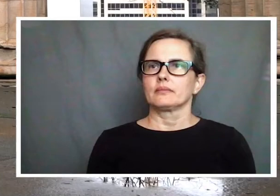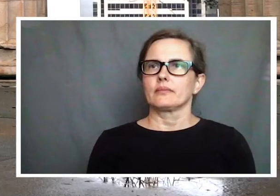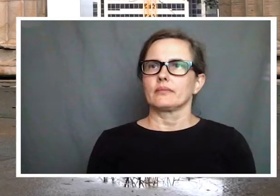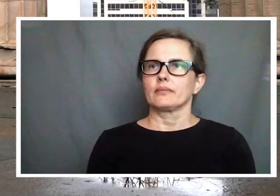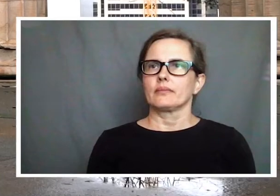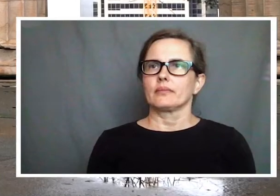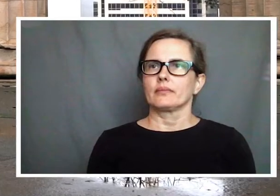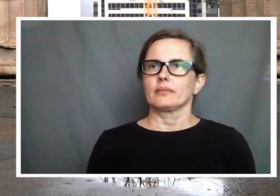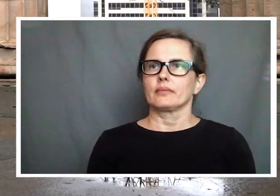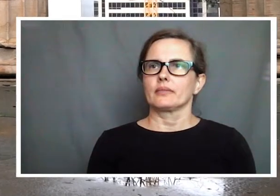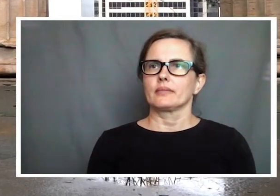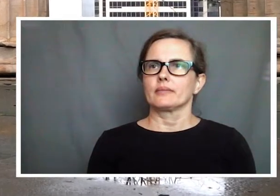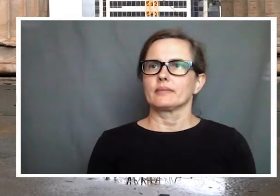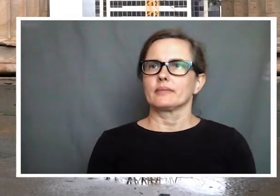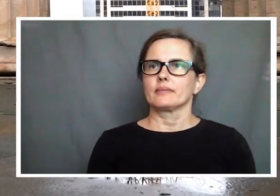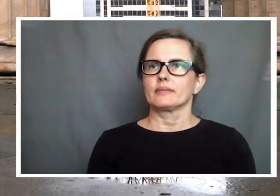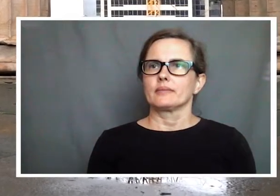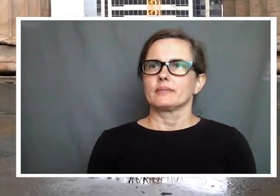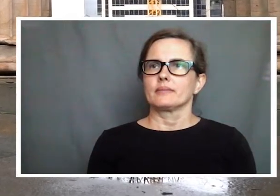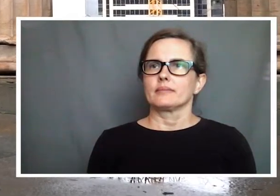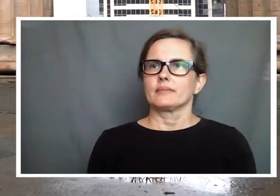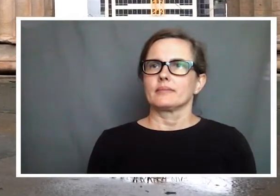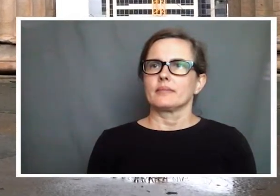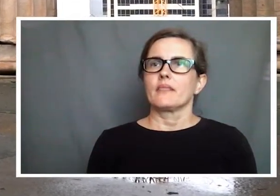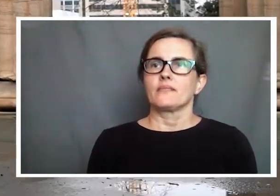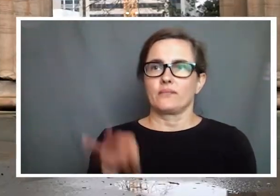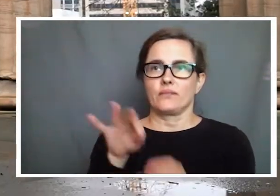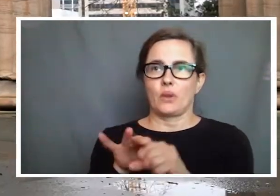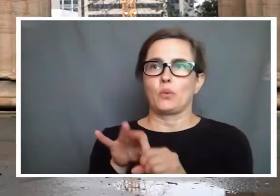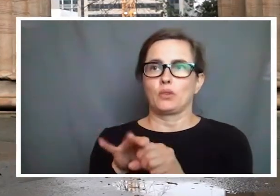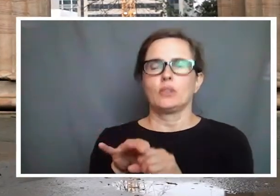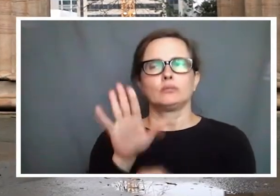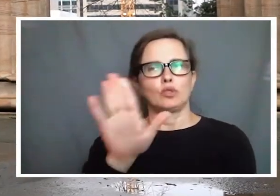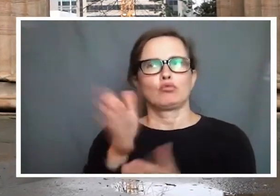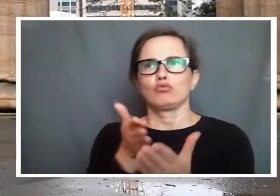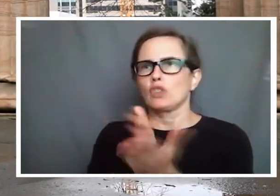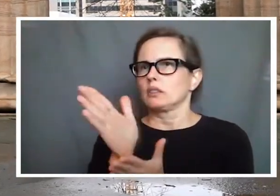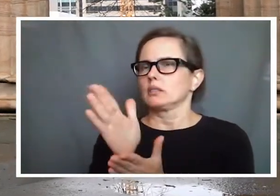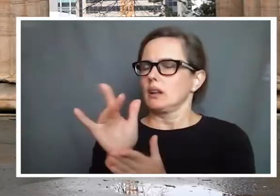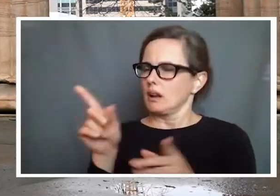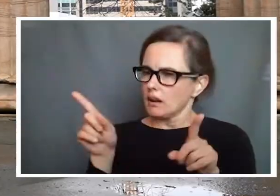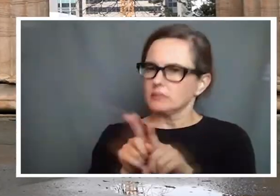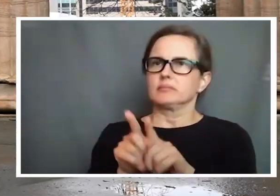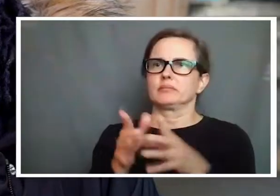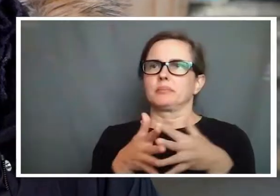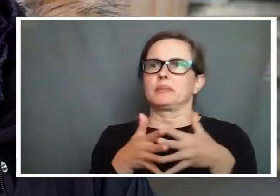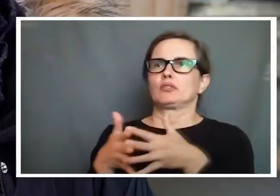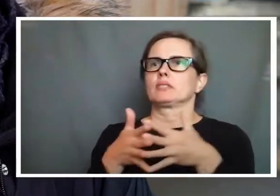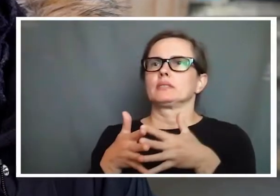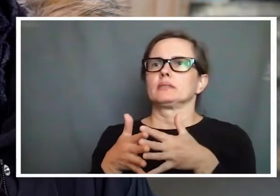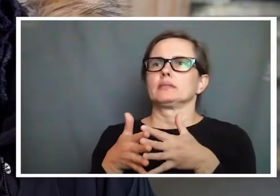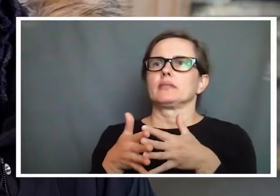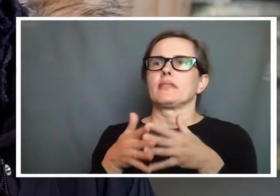[Audio Description] Voting! It's your right as an American. That's why everyone from Oprah